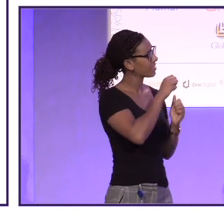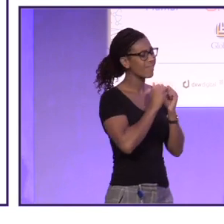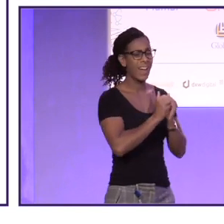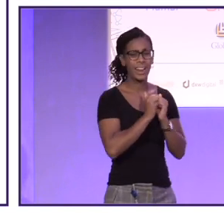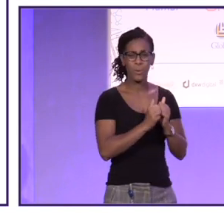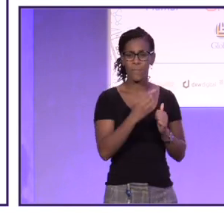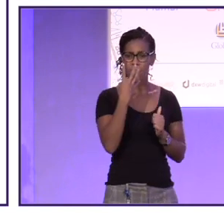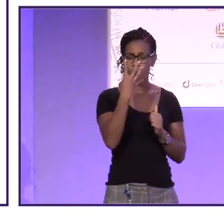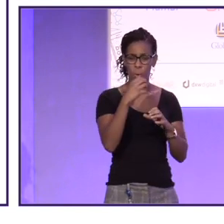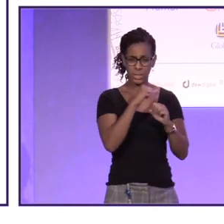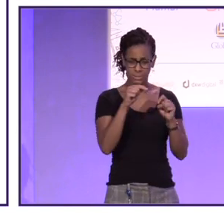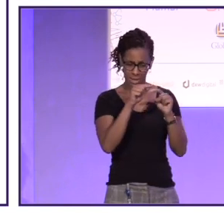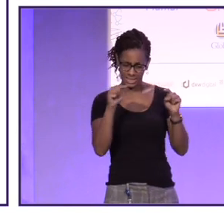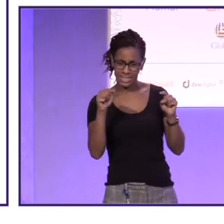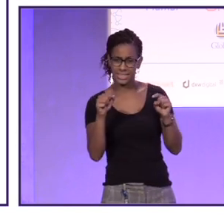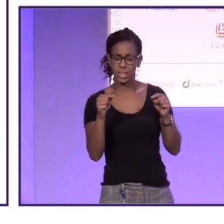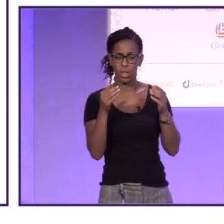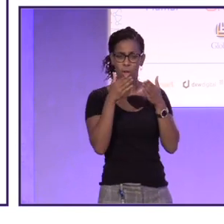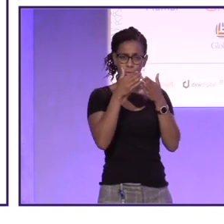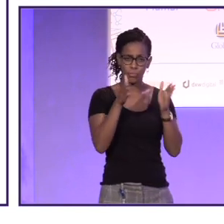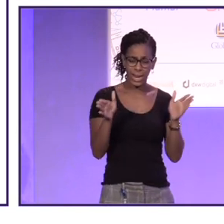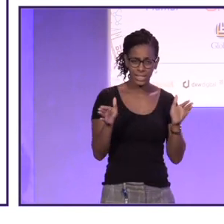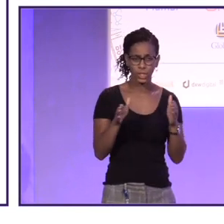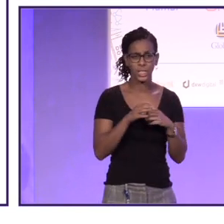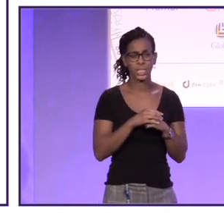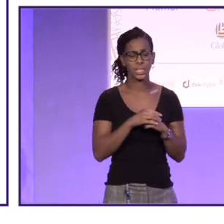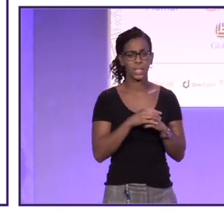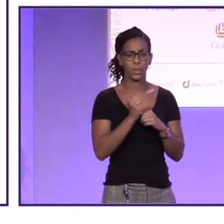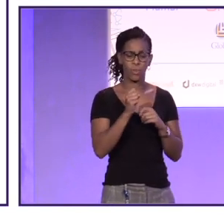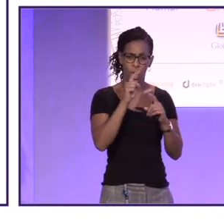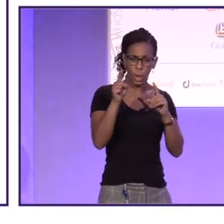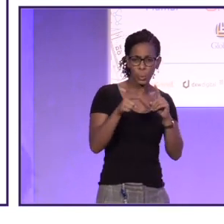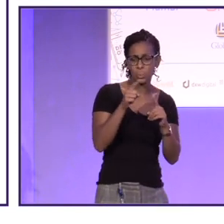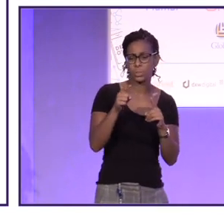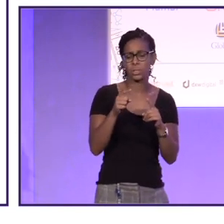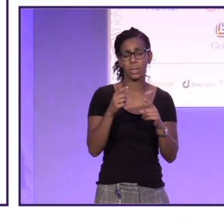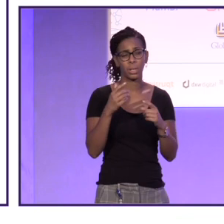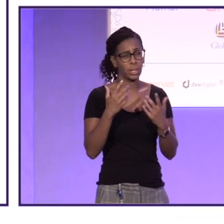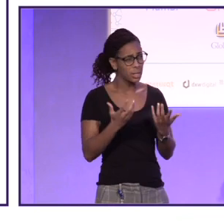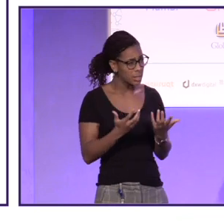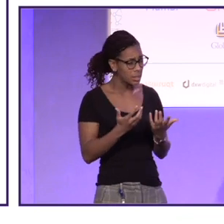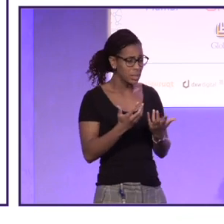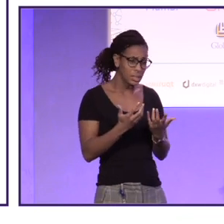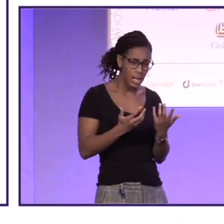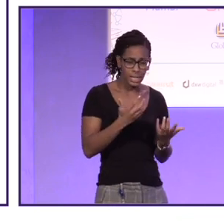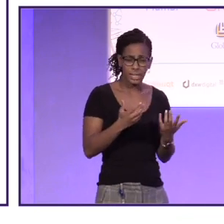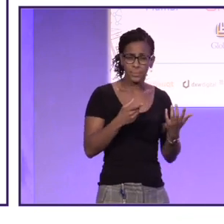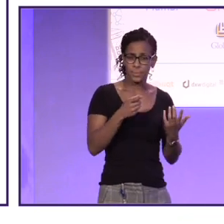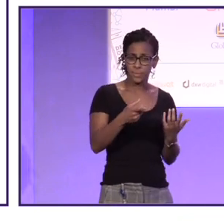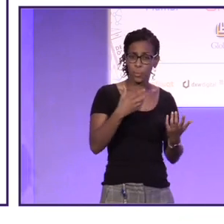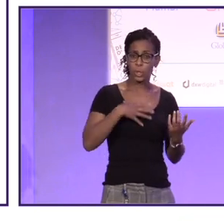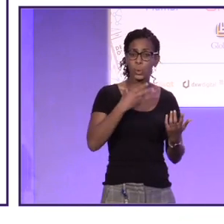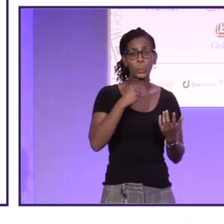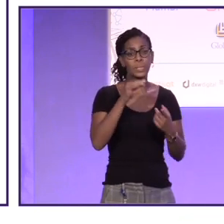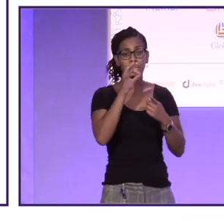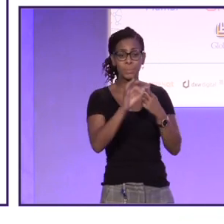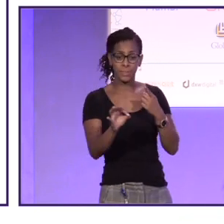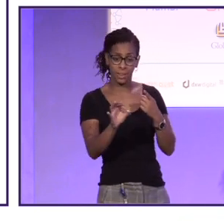Then you've got ranges and you've got loops, and it's like, "Well, if you want to use a domain specific language, then use a domain-specific